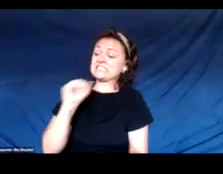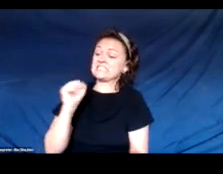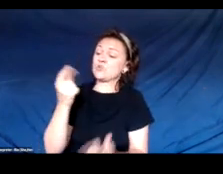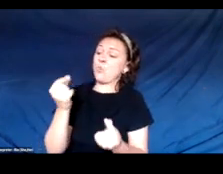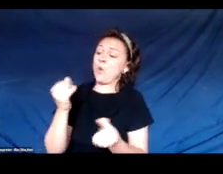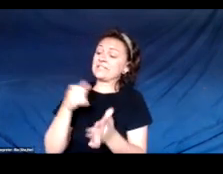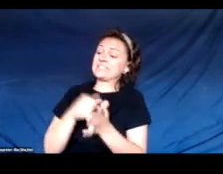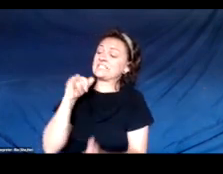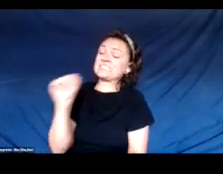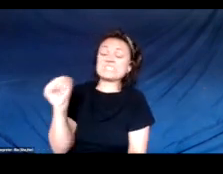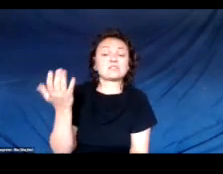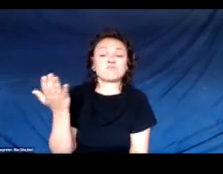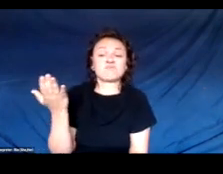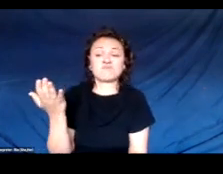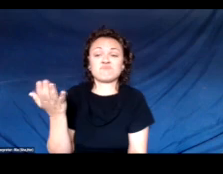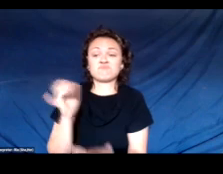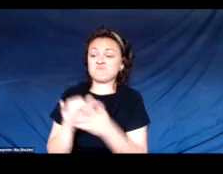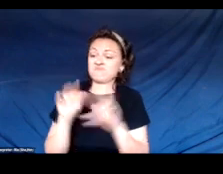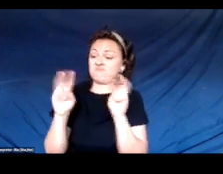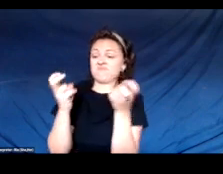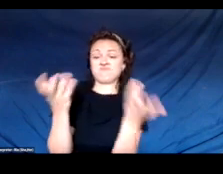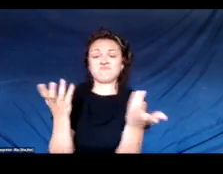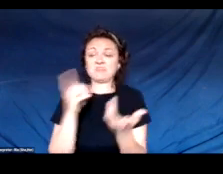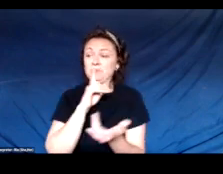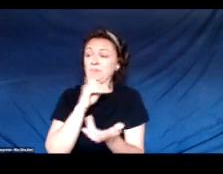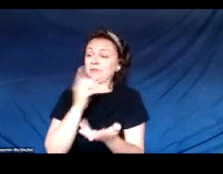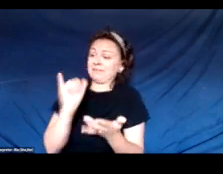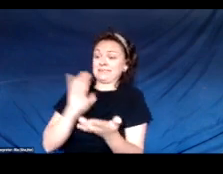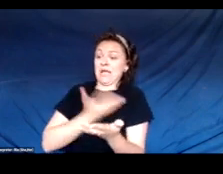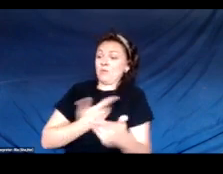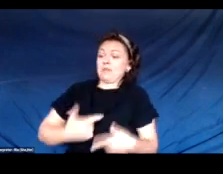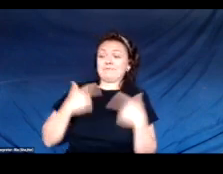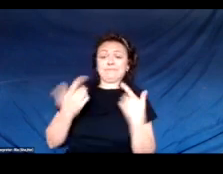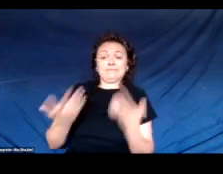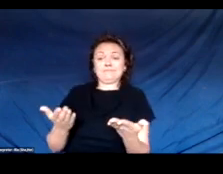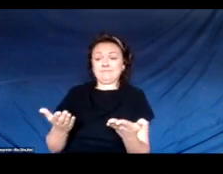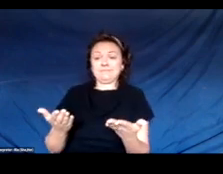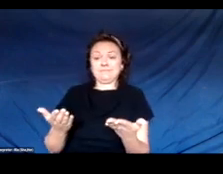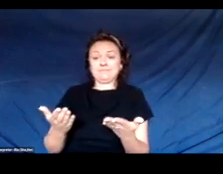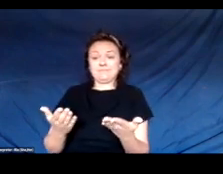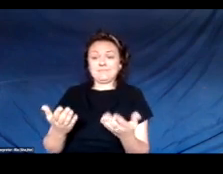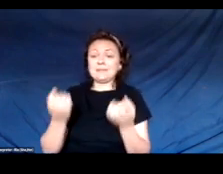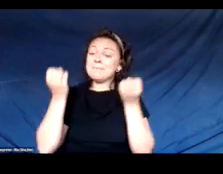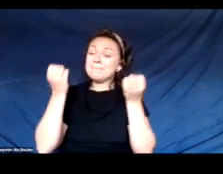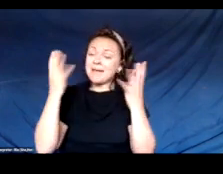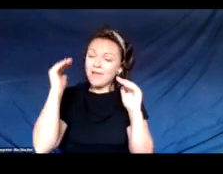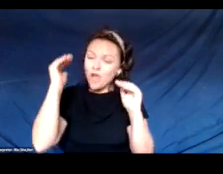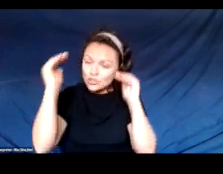And many parents, many adults with disabilities,